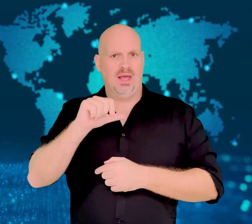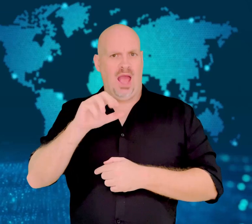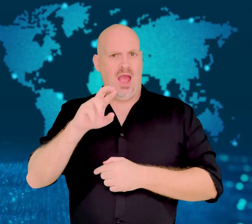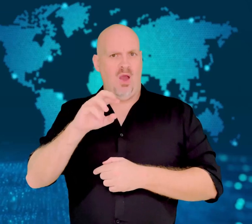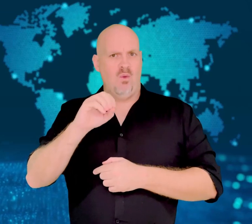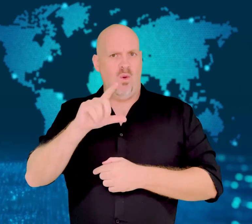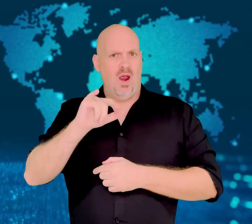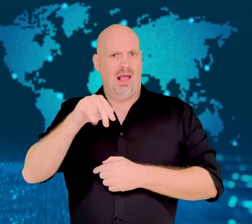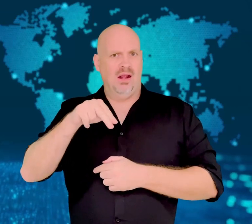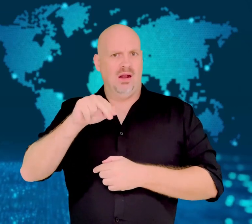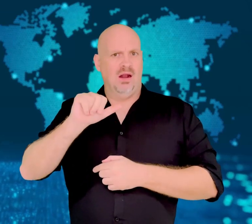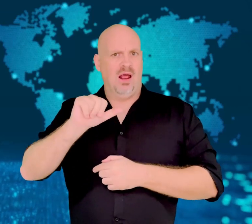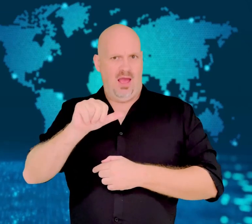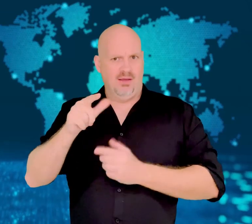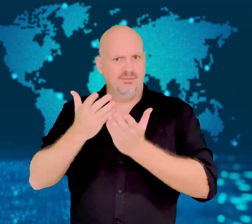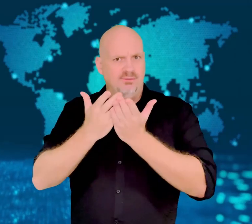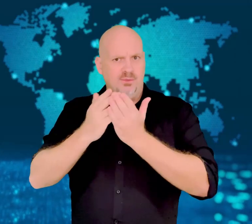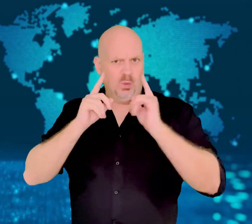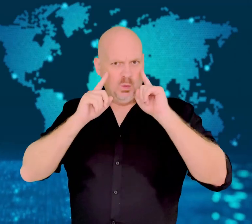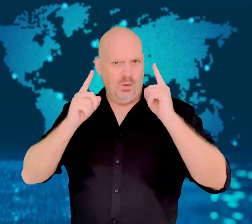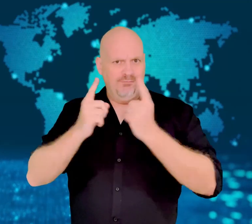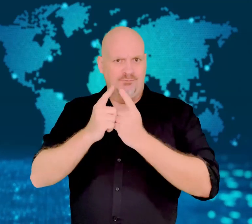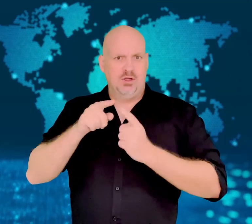the policies of other colleges.